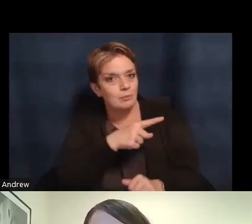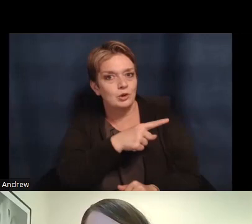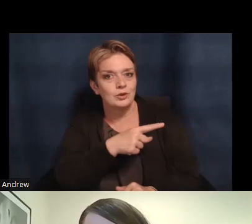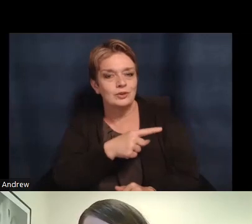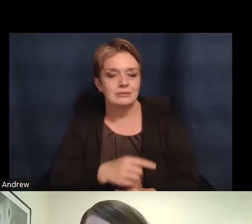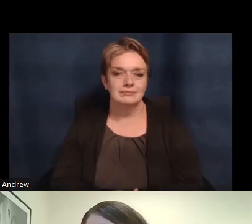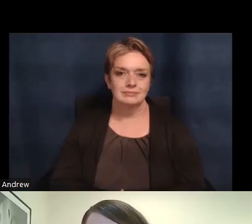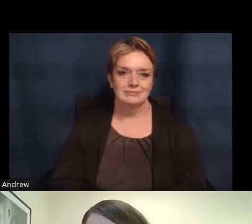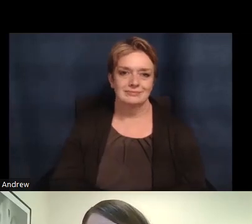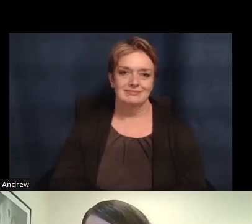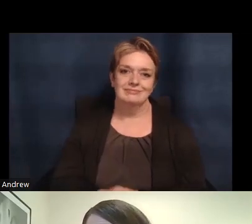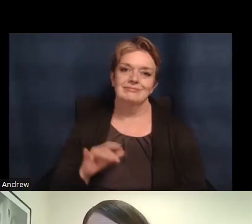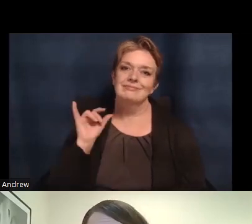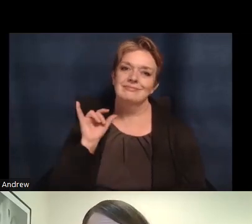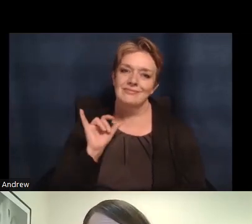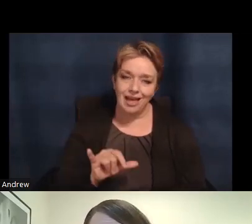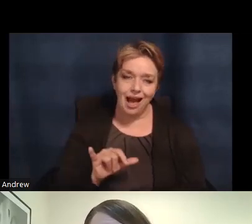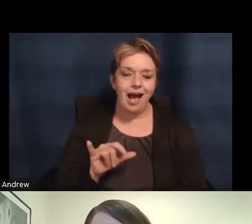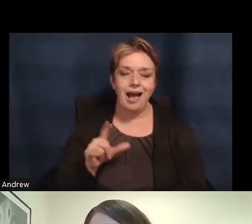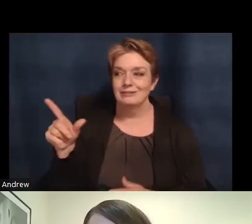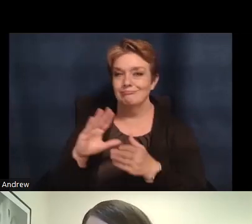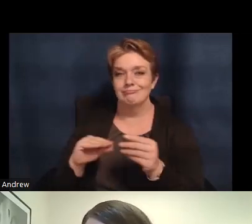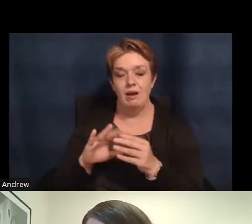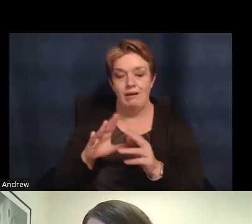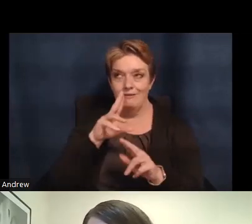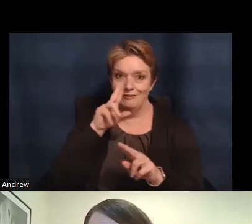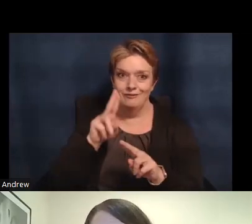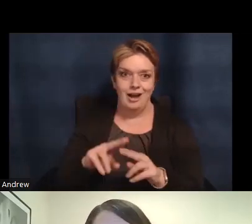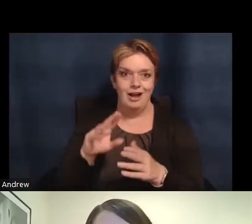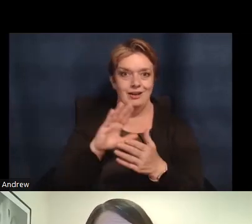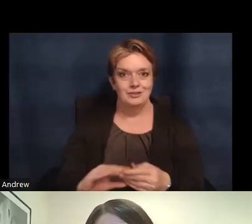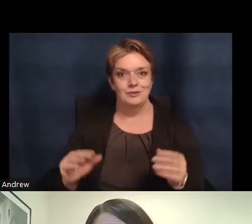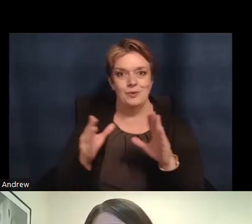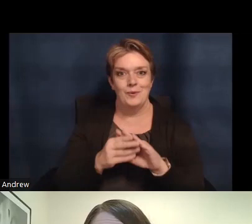And so that's when you get fun stories like the story for this photo right here.